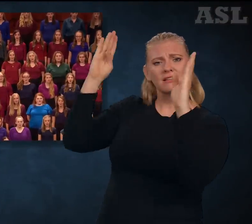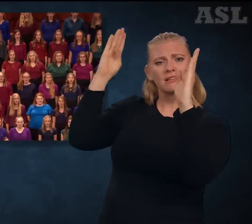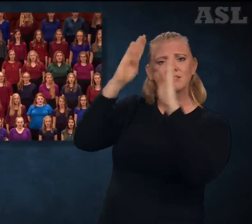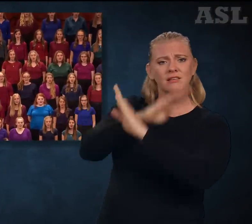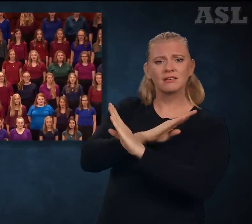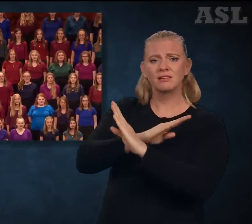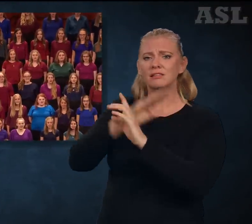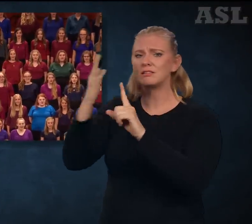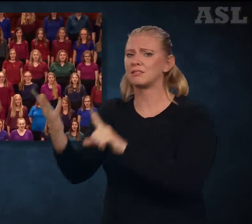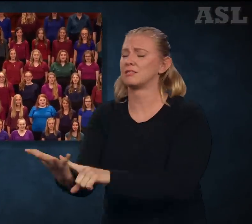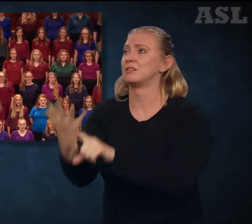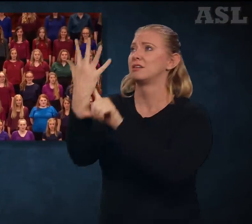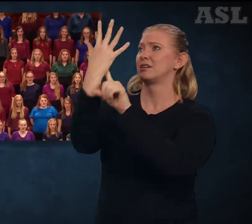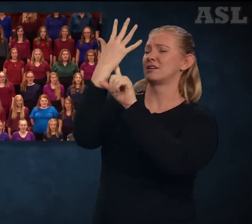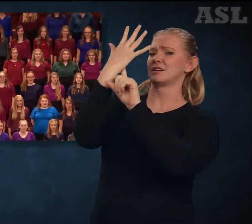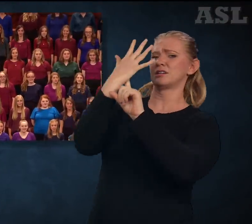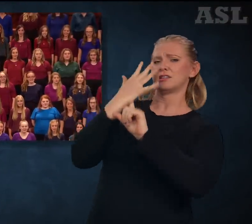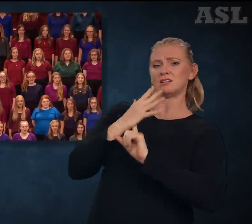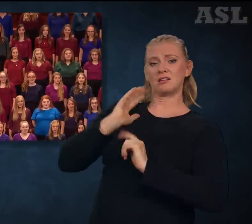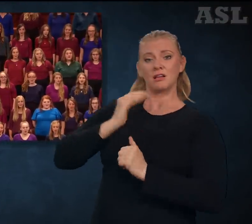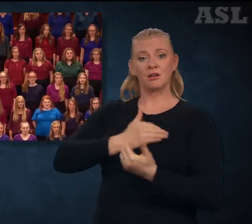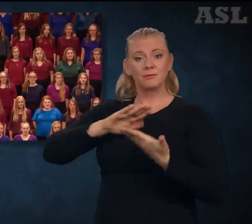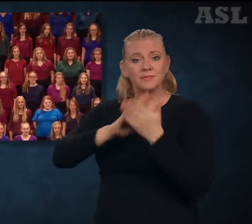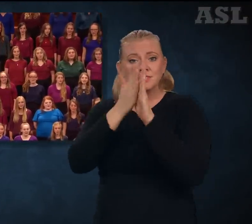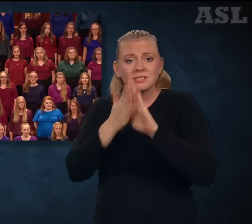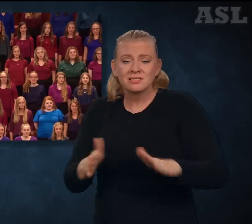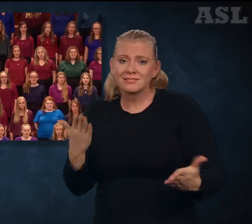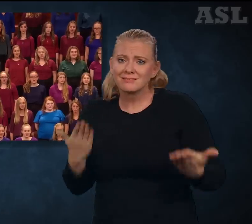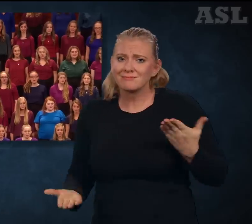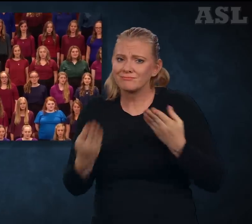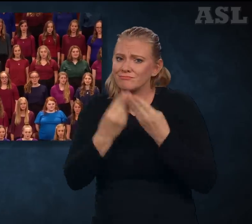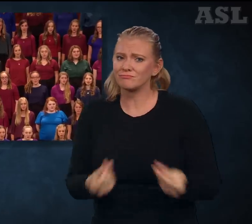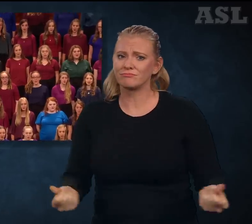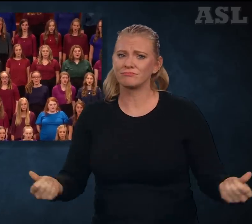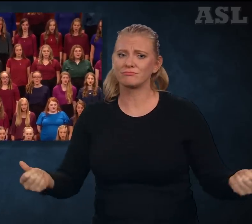WHEN DARK CLOUDS OF TROUBLE HANG O'ER US